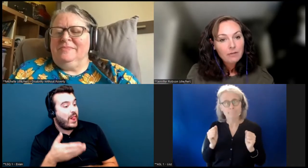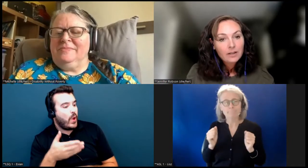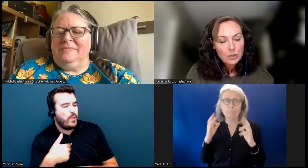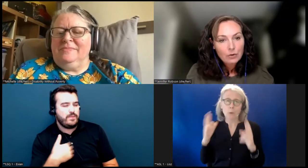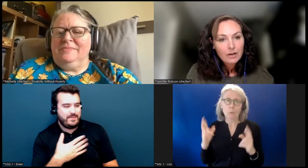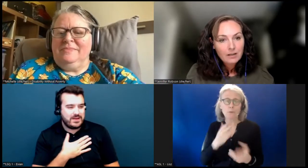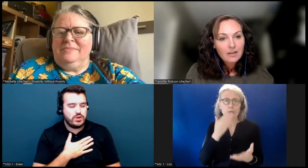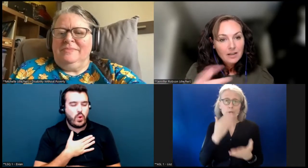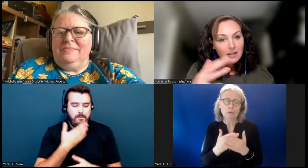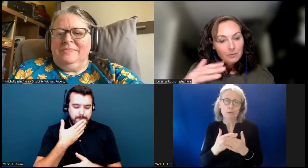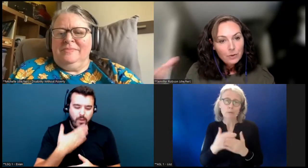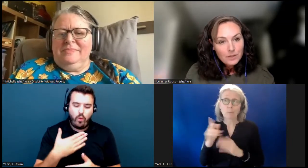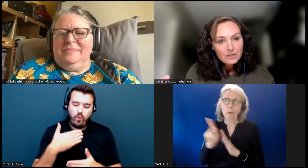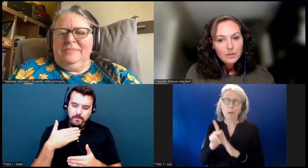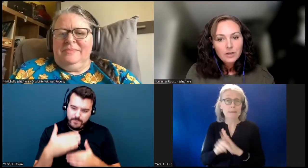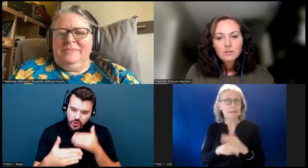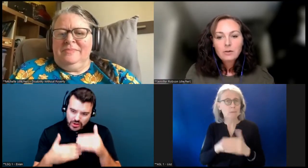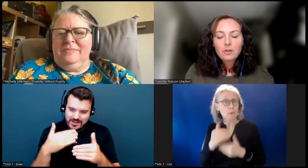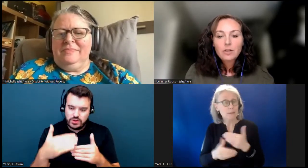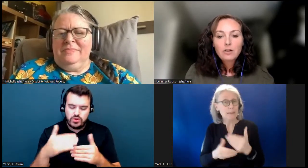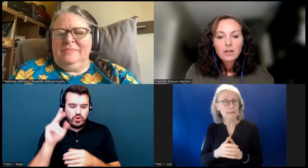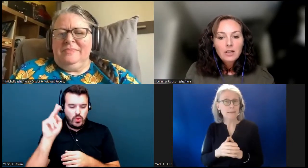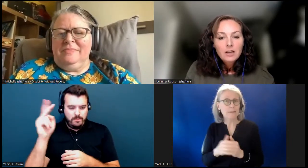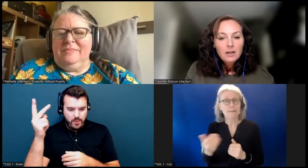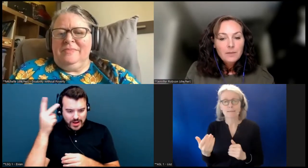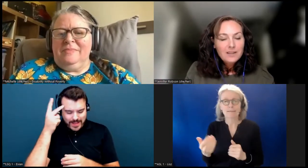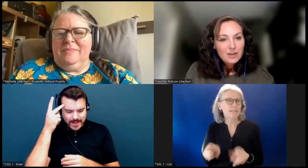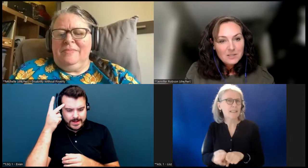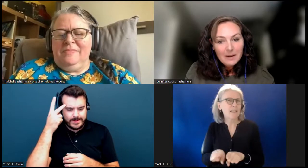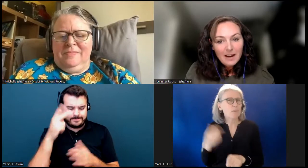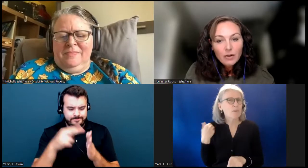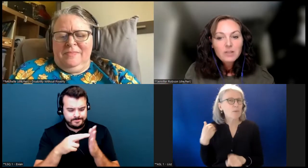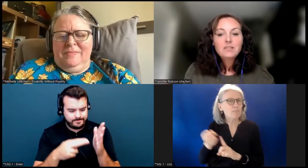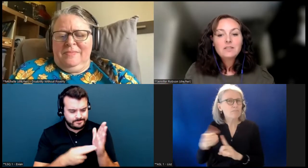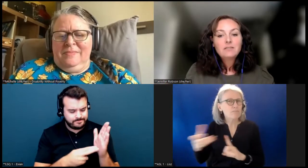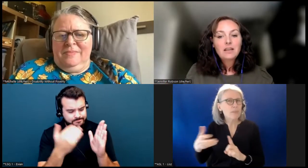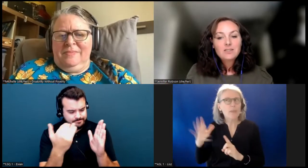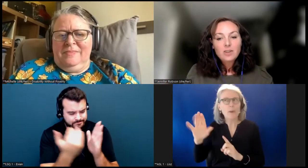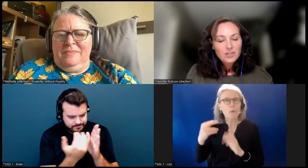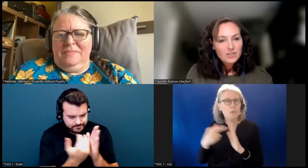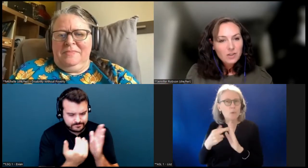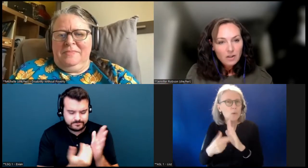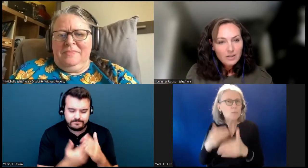REGULATORY PROCESS WE TALKED ABOUT EARLIER, THAT IS TRANSPARENT AND NOT JUST CONSULTATIVE.